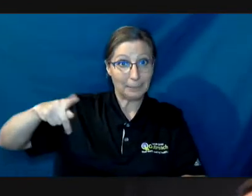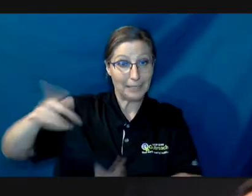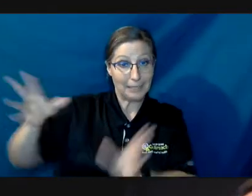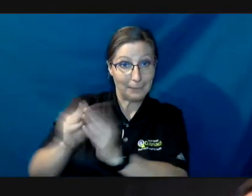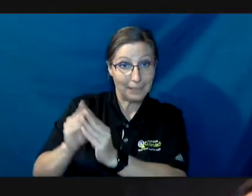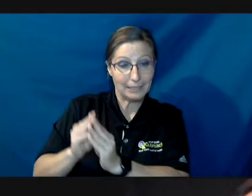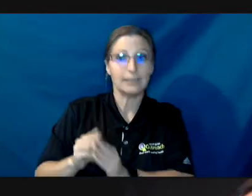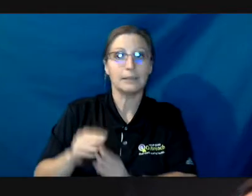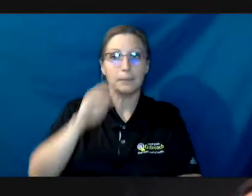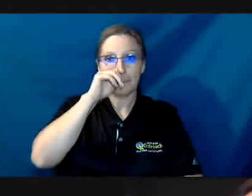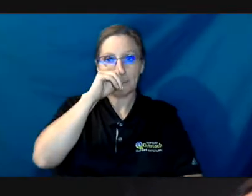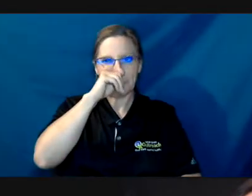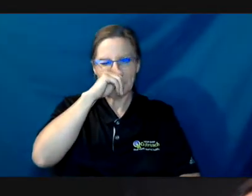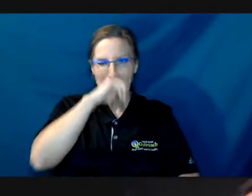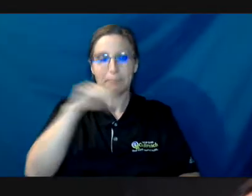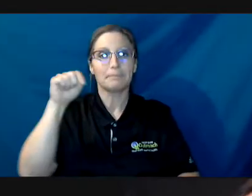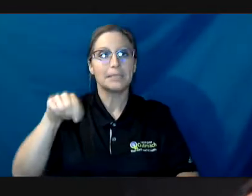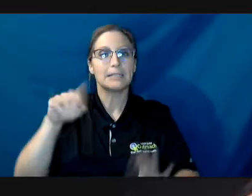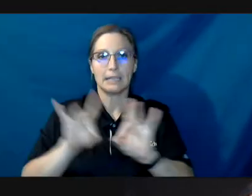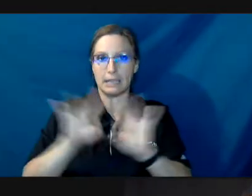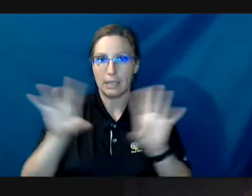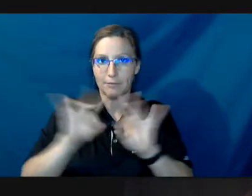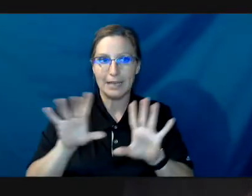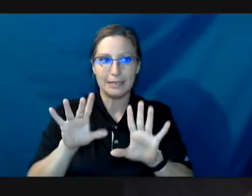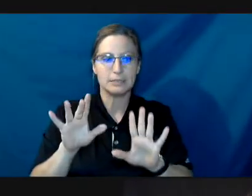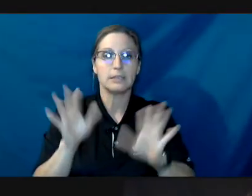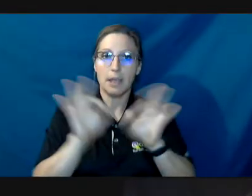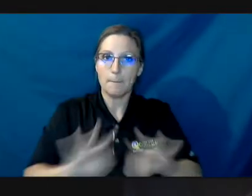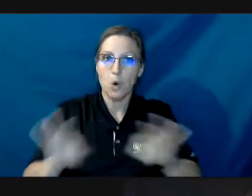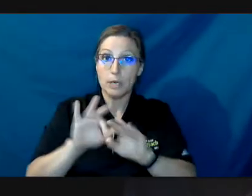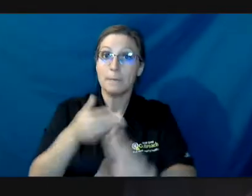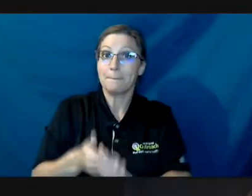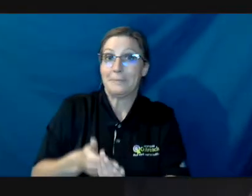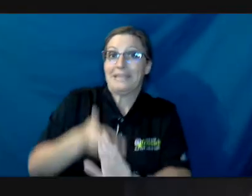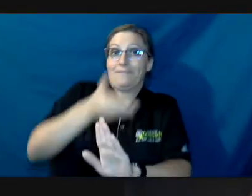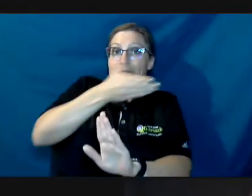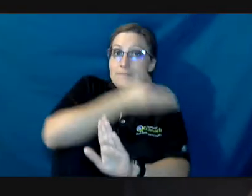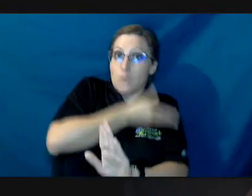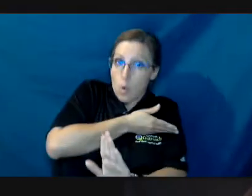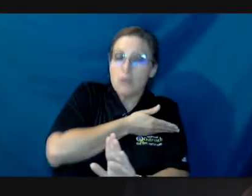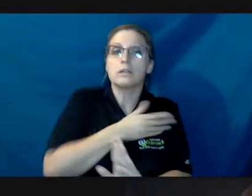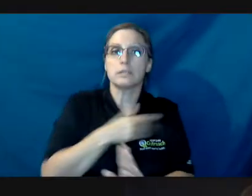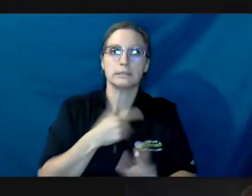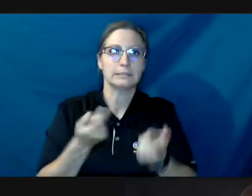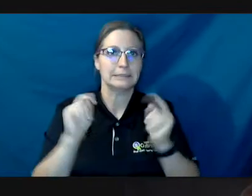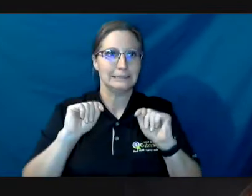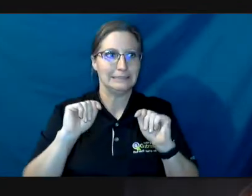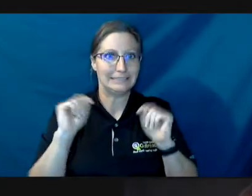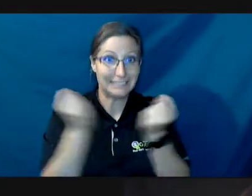this just clarifies how important it is for the team to gather your input